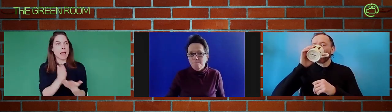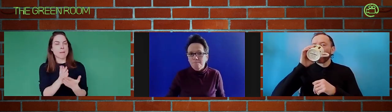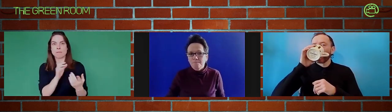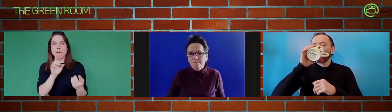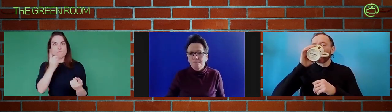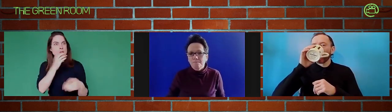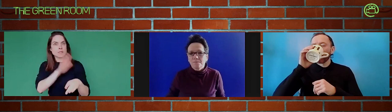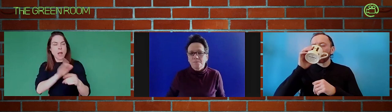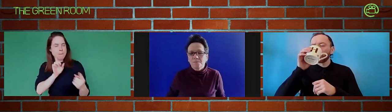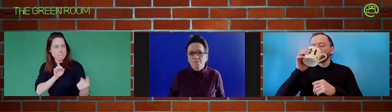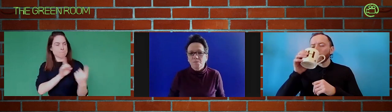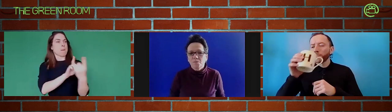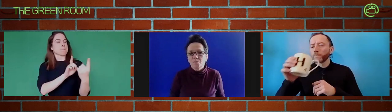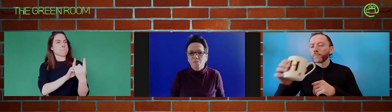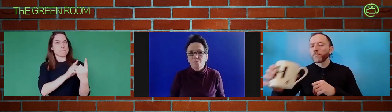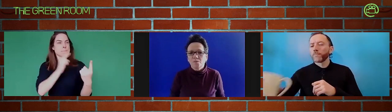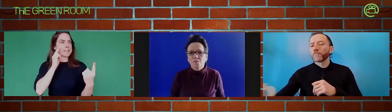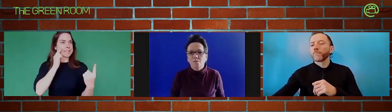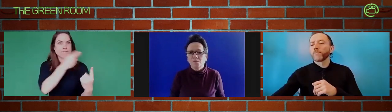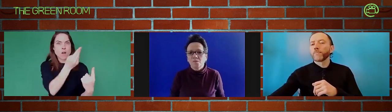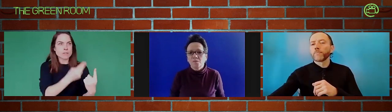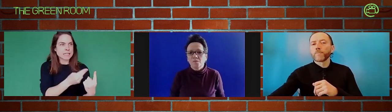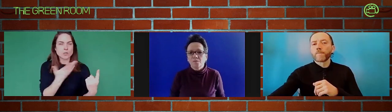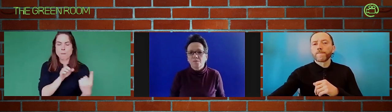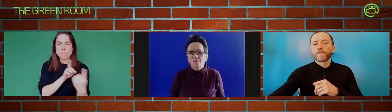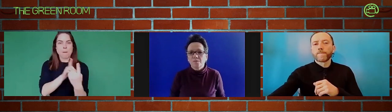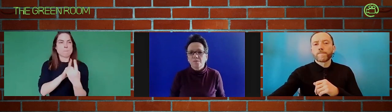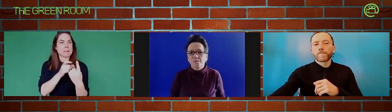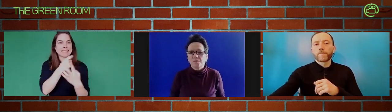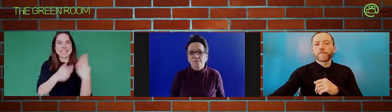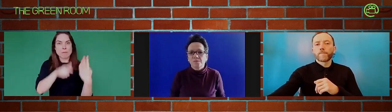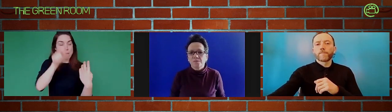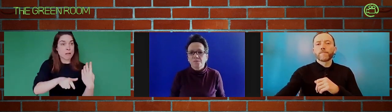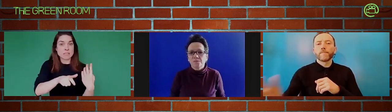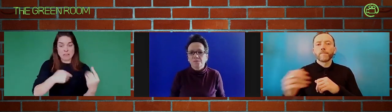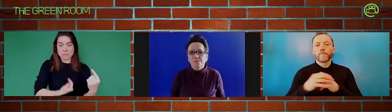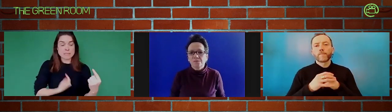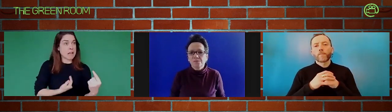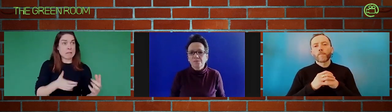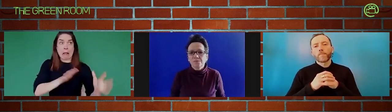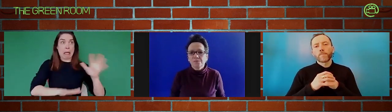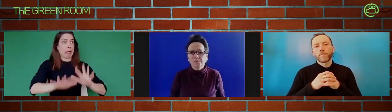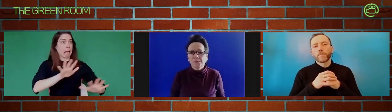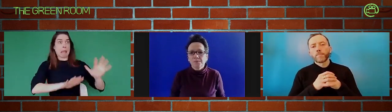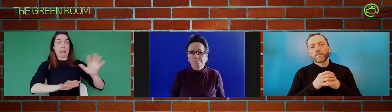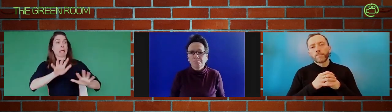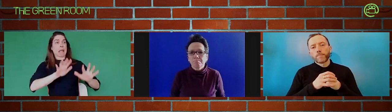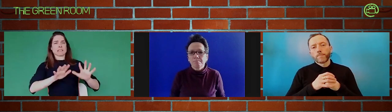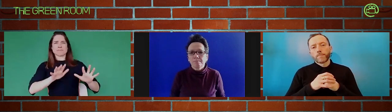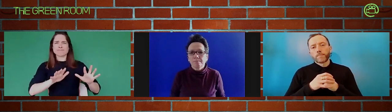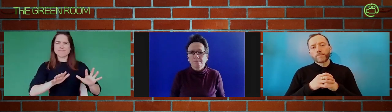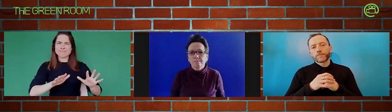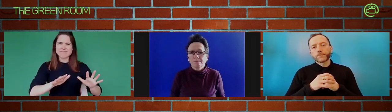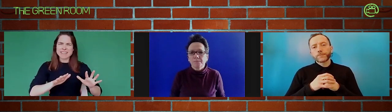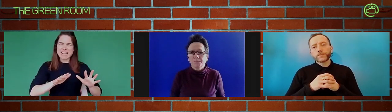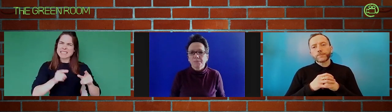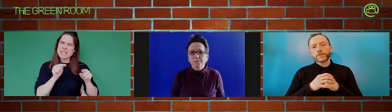And it can become very unhelpful experience for both artists and we feel like if